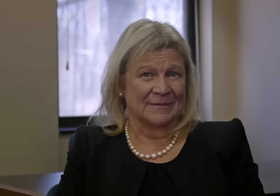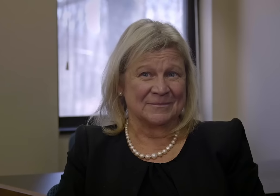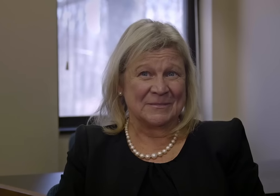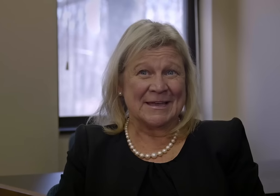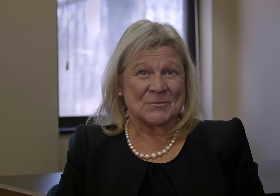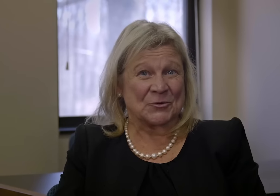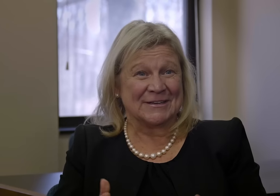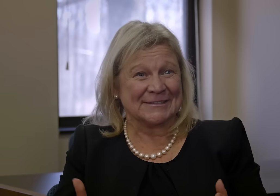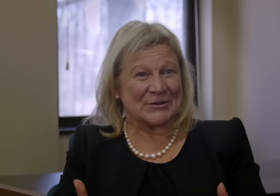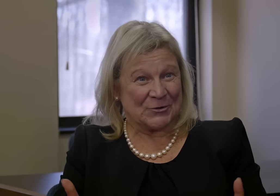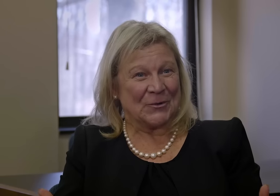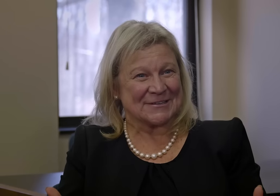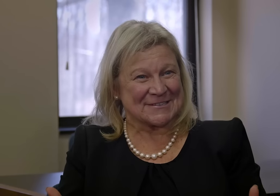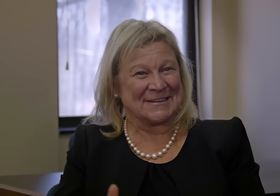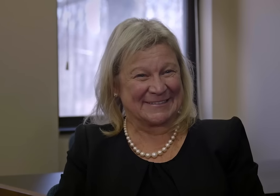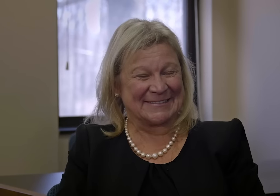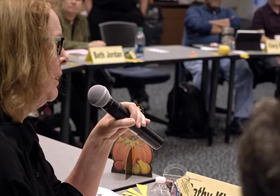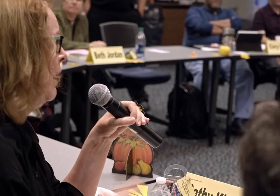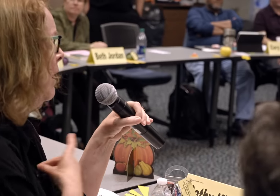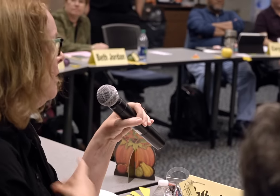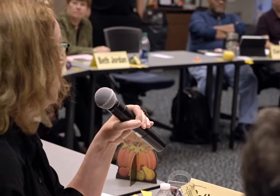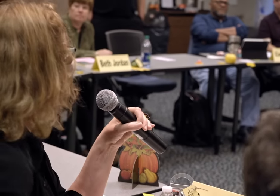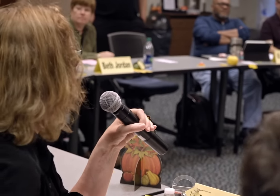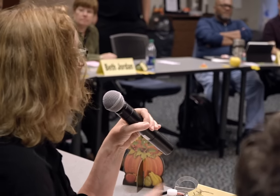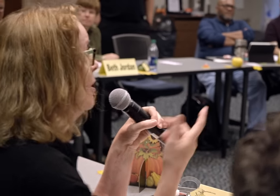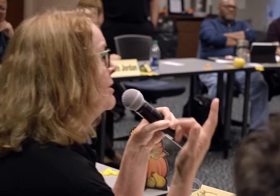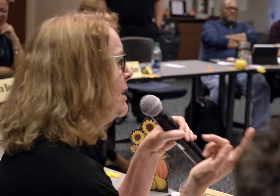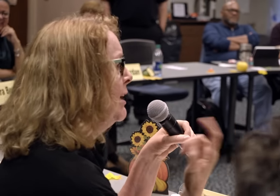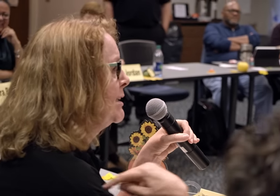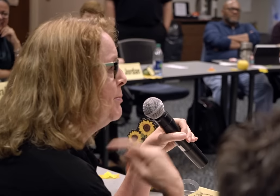It became pretty clear who it was. Debbie Fiderer goes